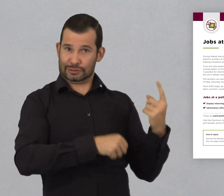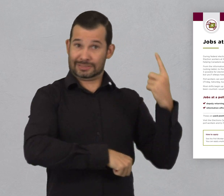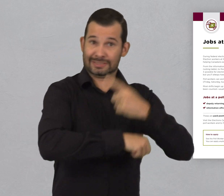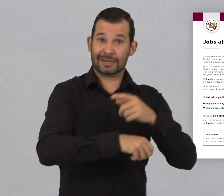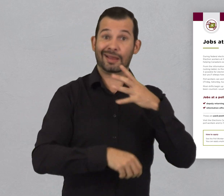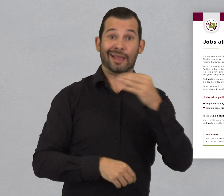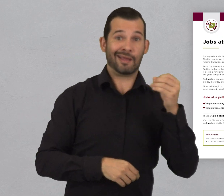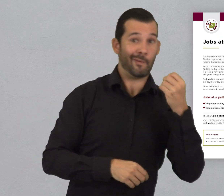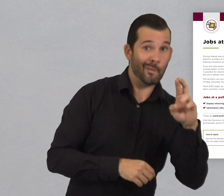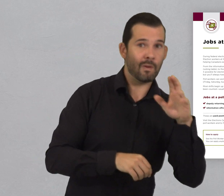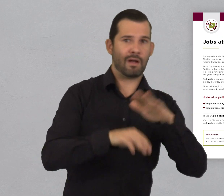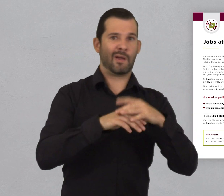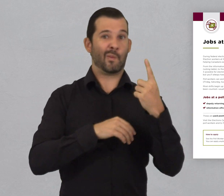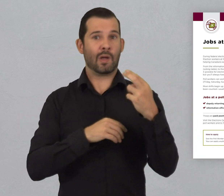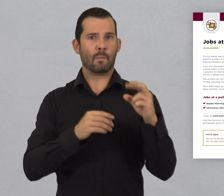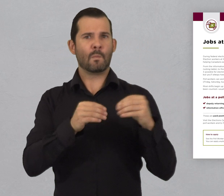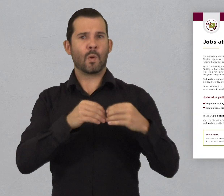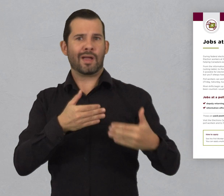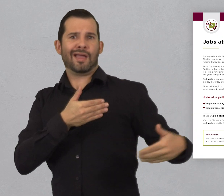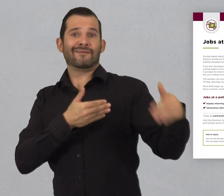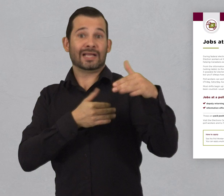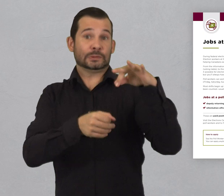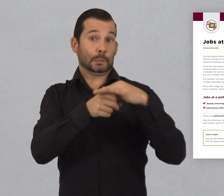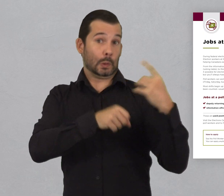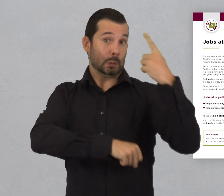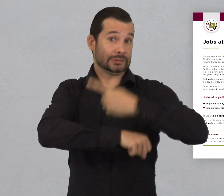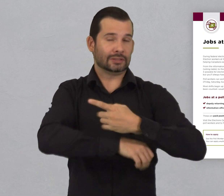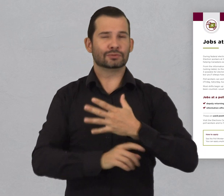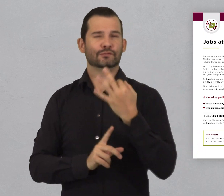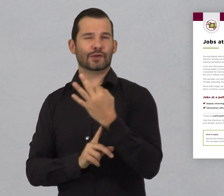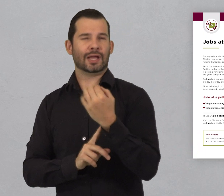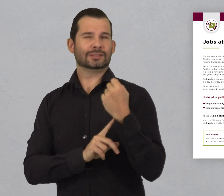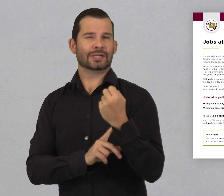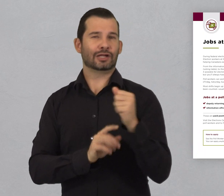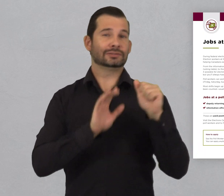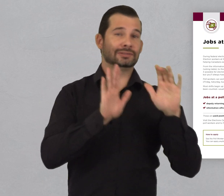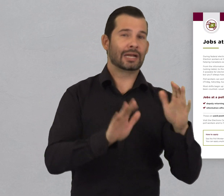on one or more advance polling days (Friday, Saturday, Sunday